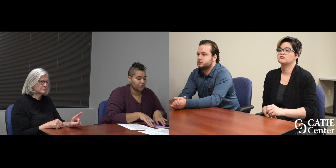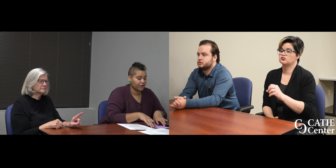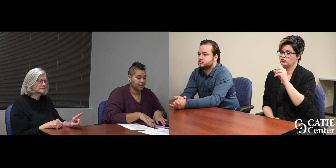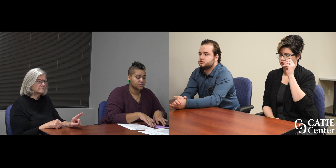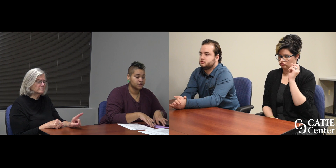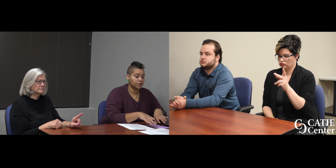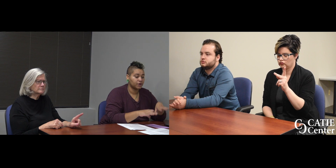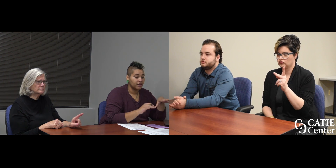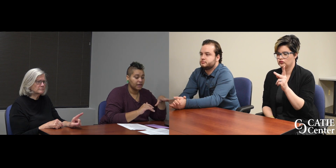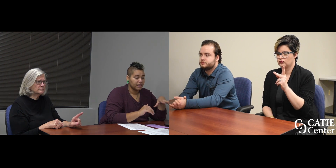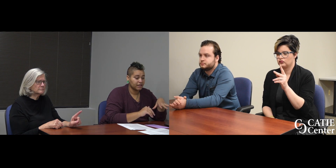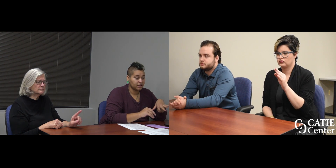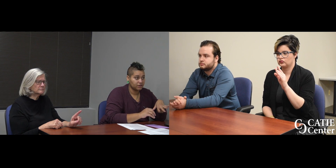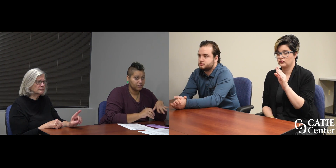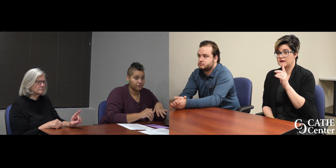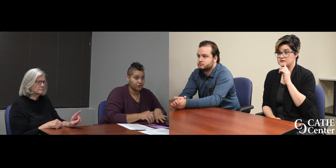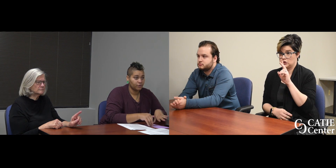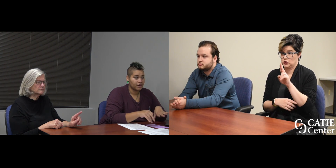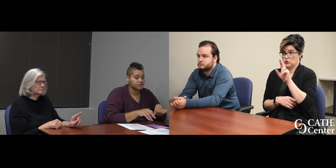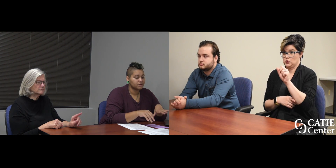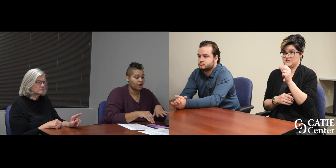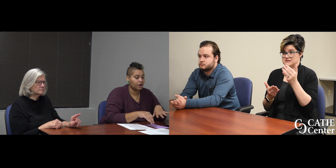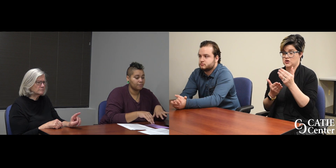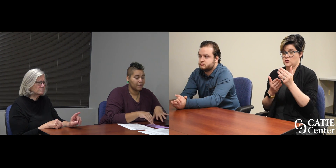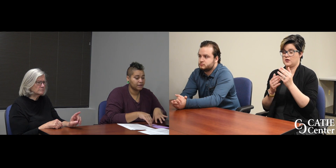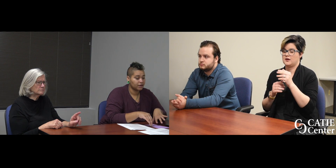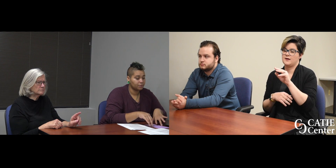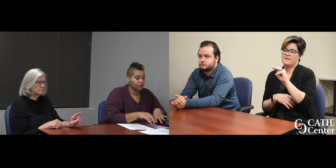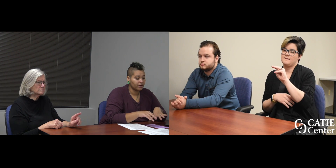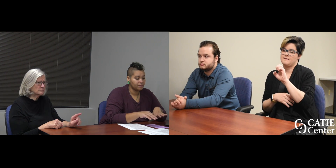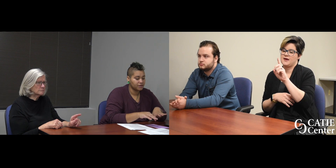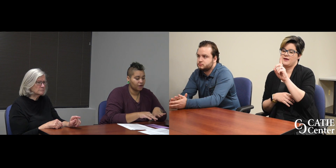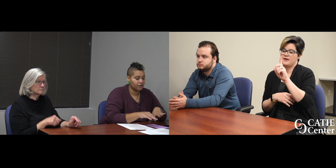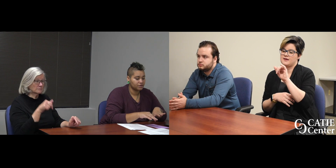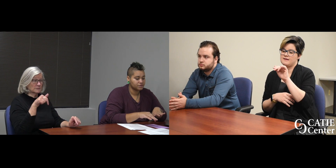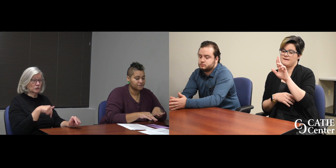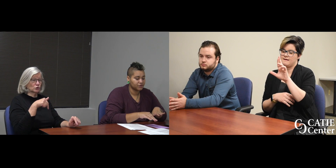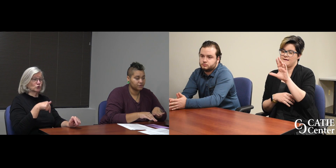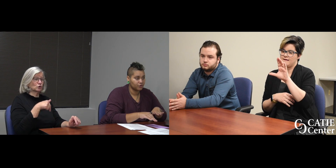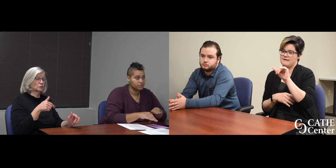Okay. In the US, our Medicare program is for those